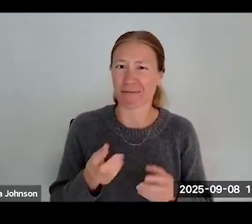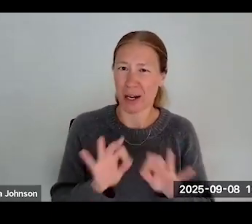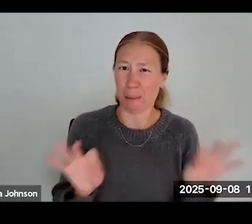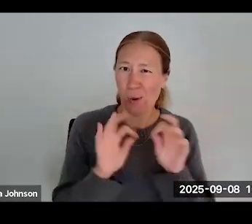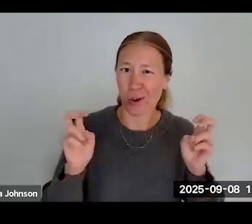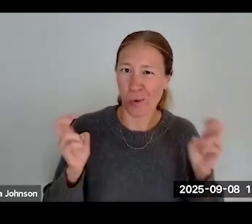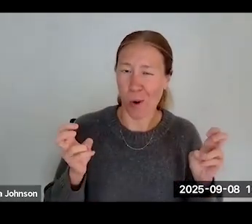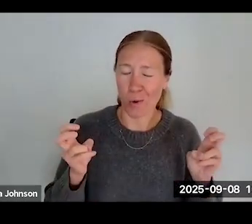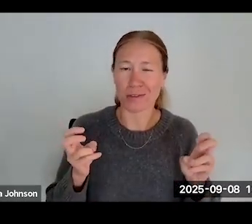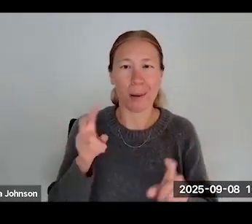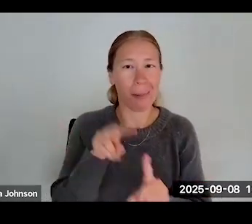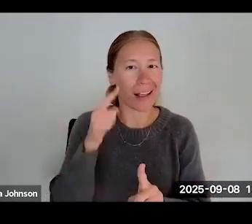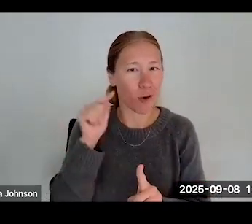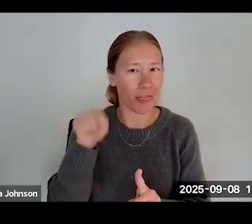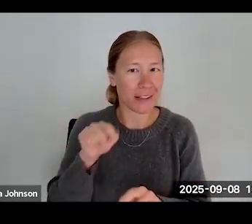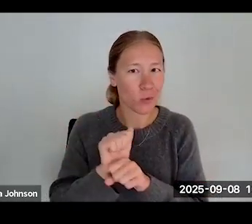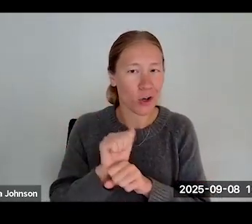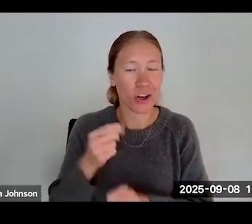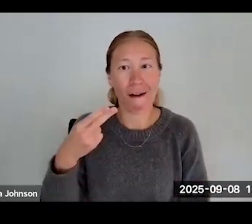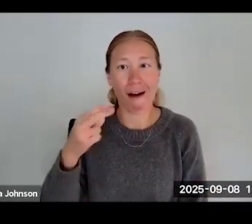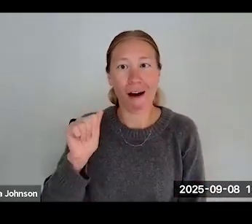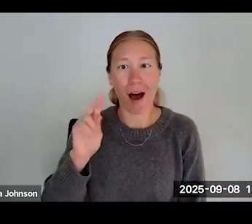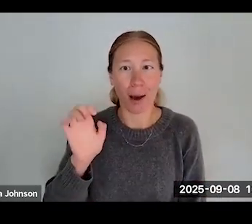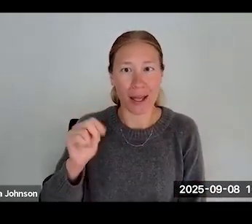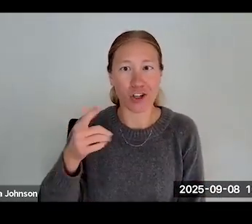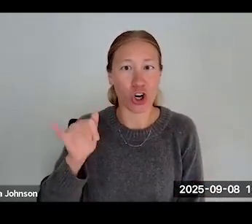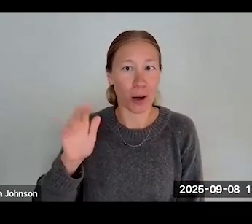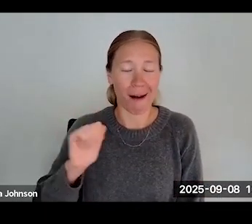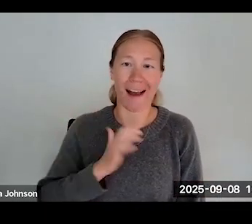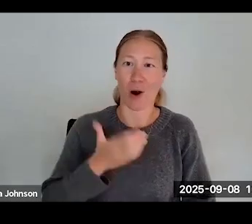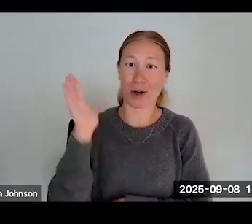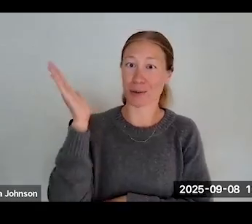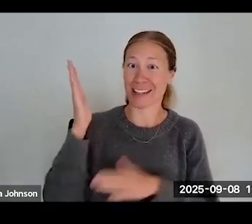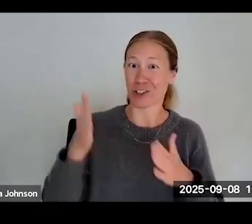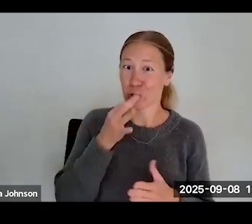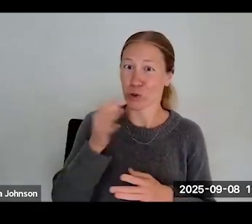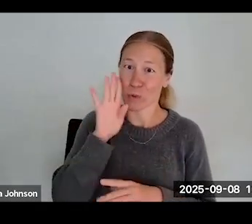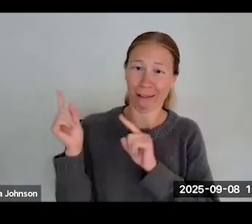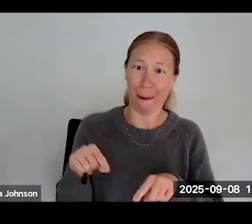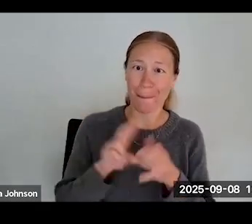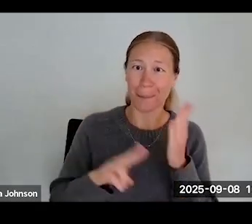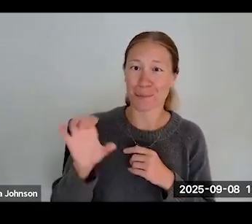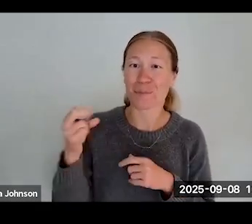to thinking about this work is by Haben Girma, our upcoming keynote speaker, who is a human rights lawyer,